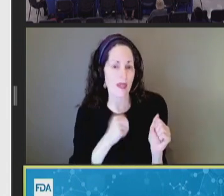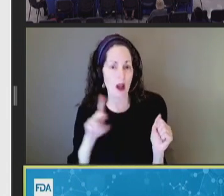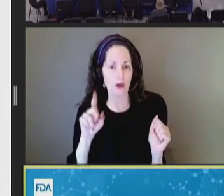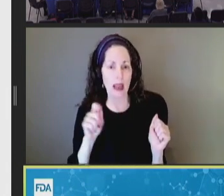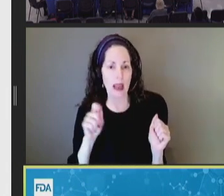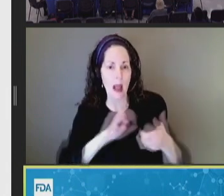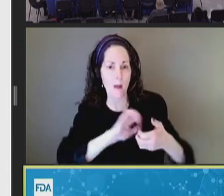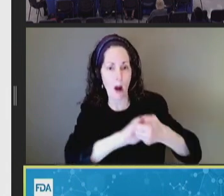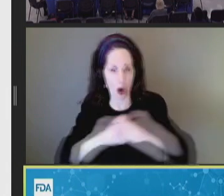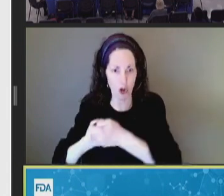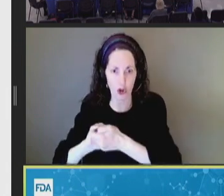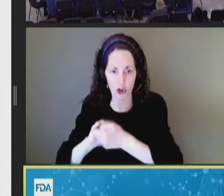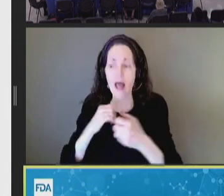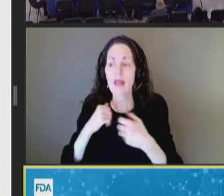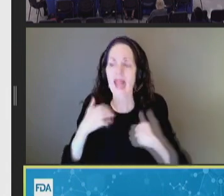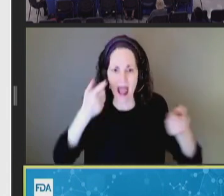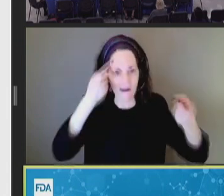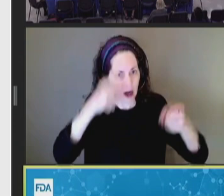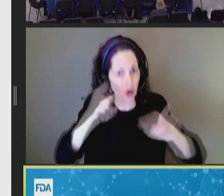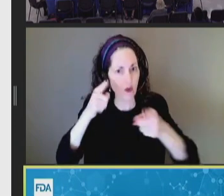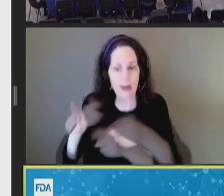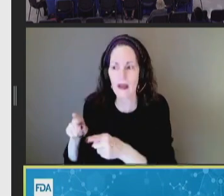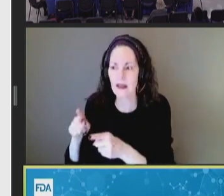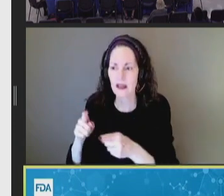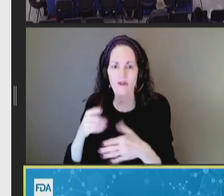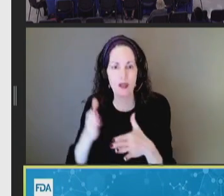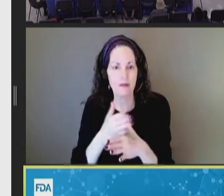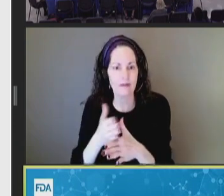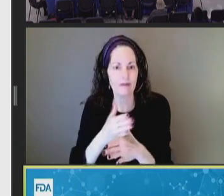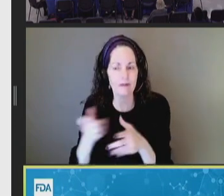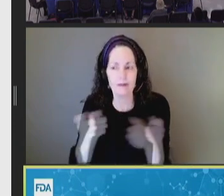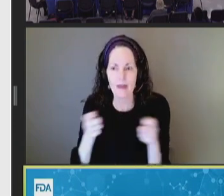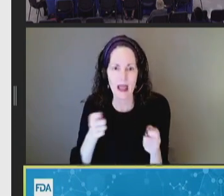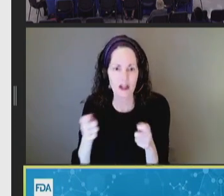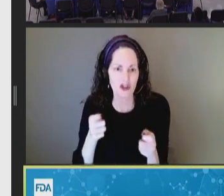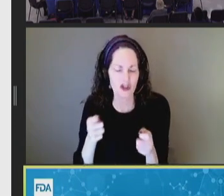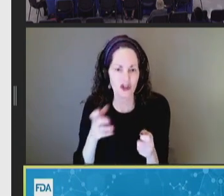that are managed between the data partners and the IIS.